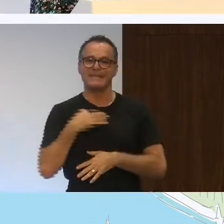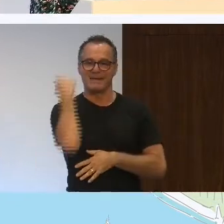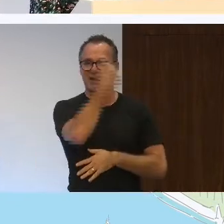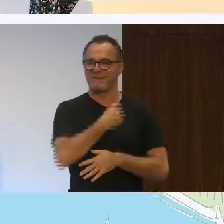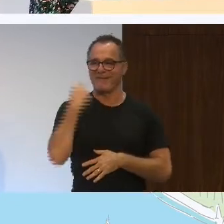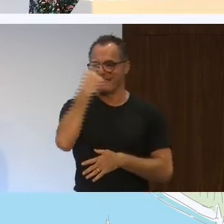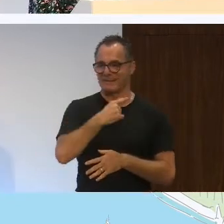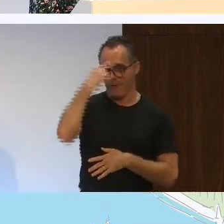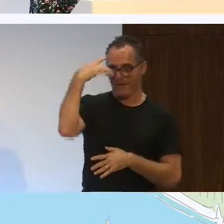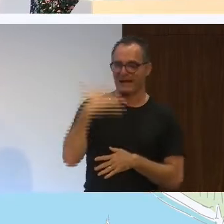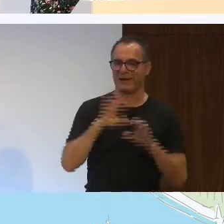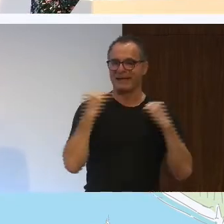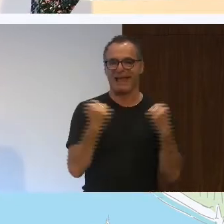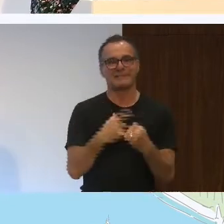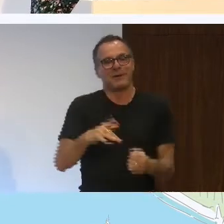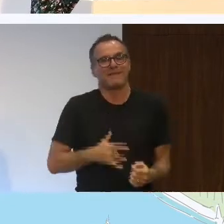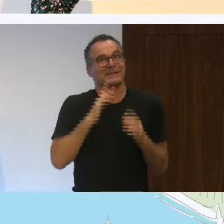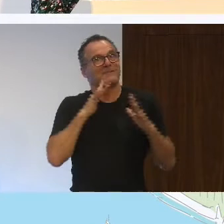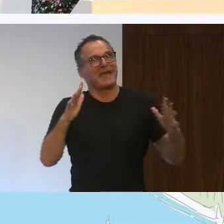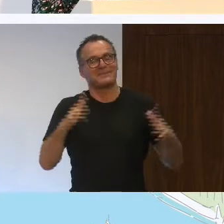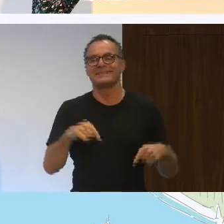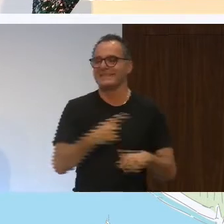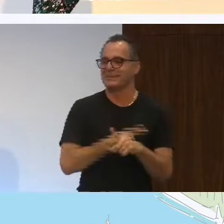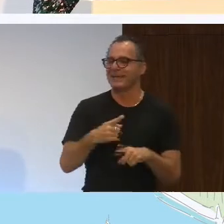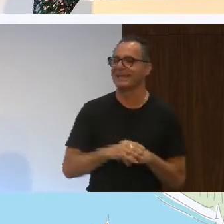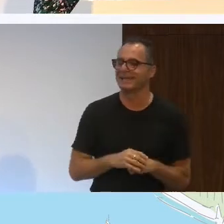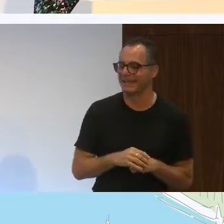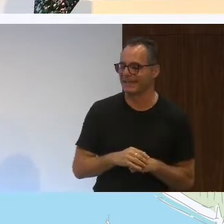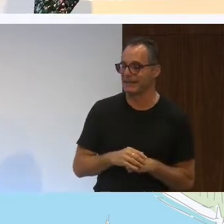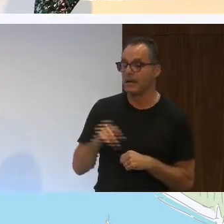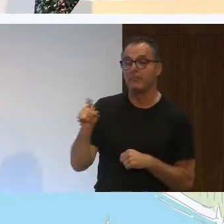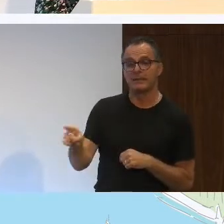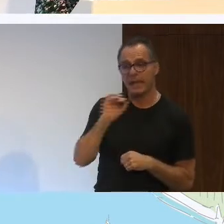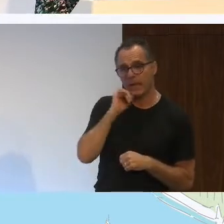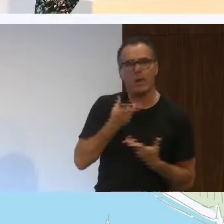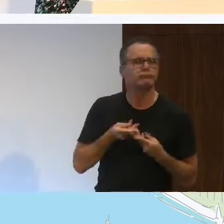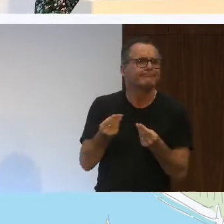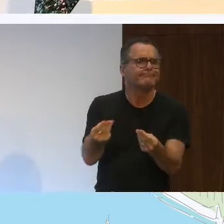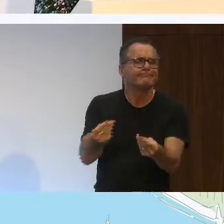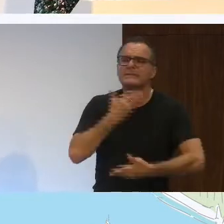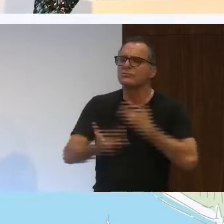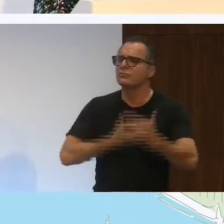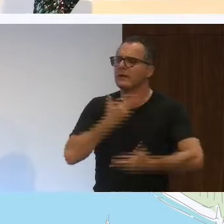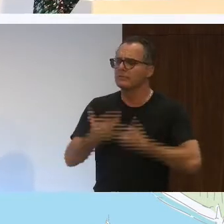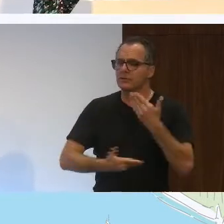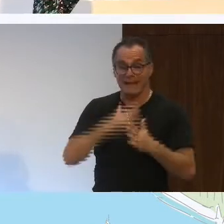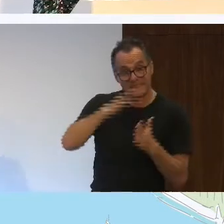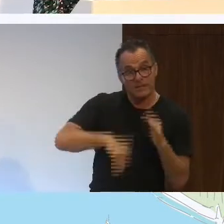So he's got a bit of fame this week, but he's going to very eloquently describe what he experiences before and after headache.